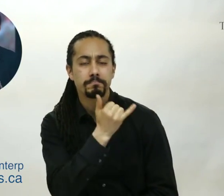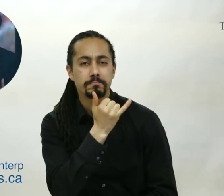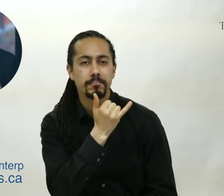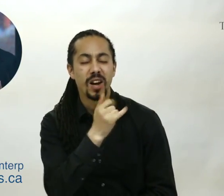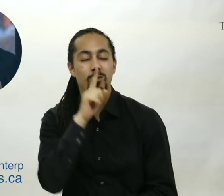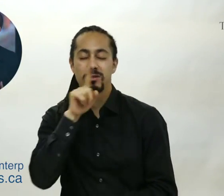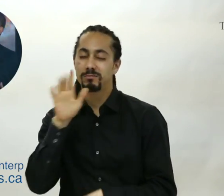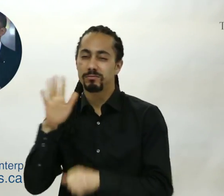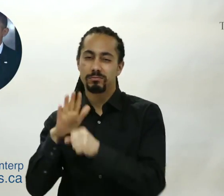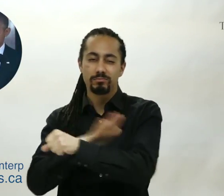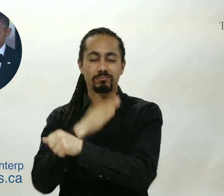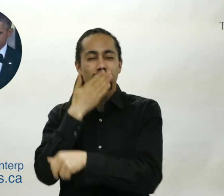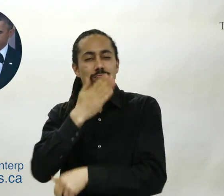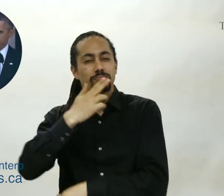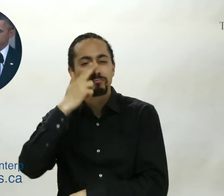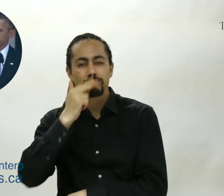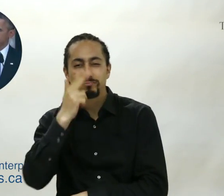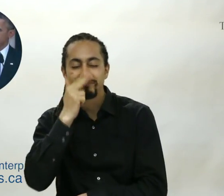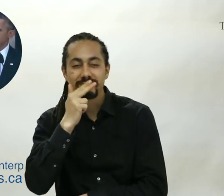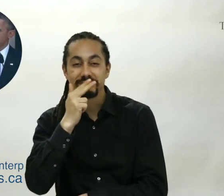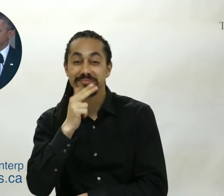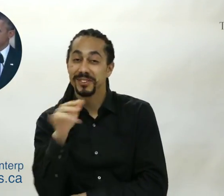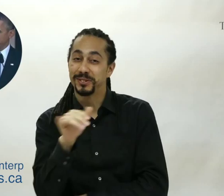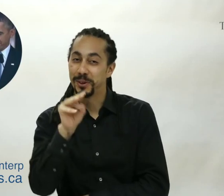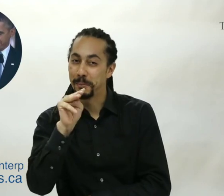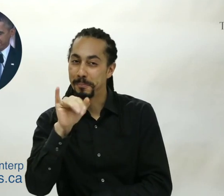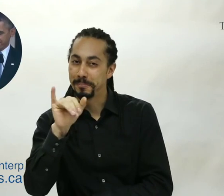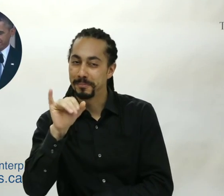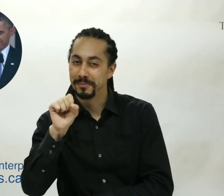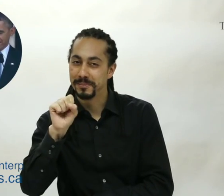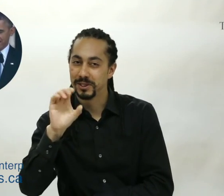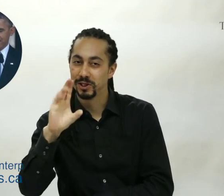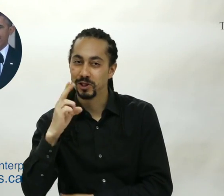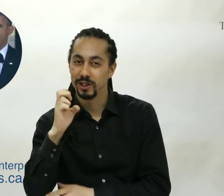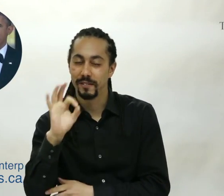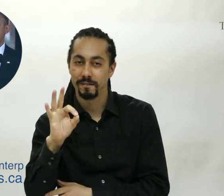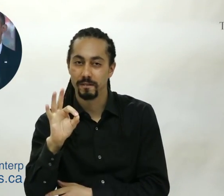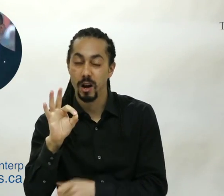because he could be so full of good humor, even mischief,